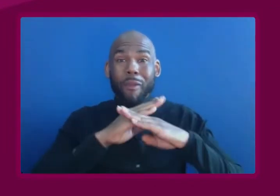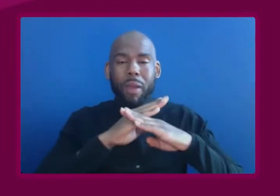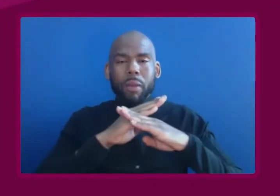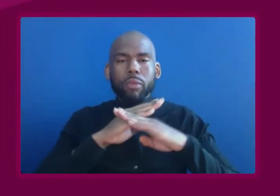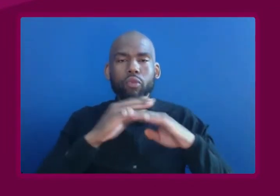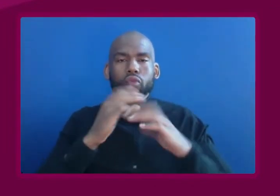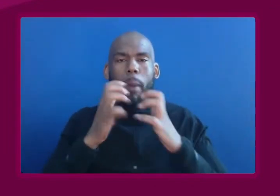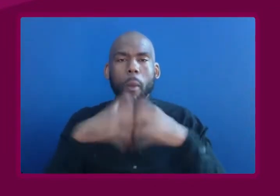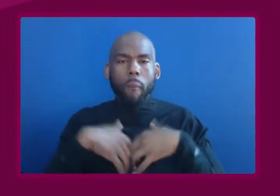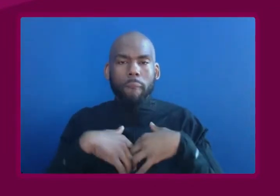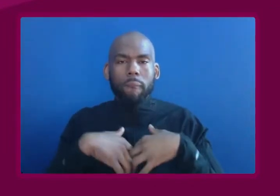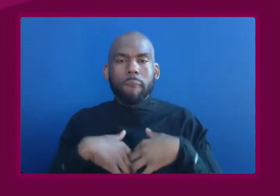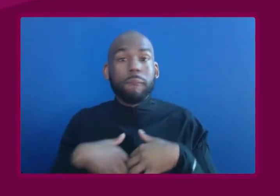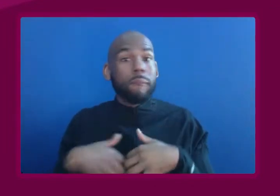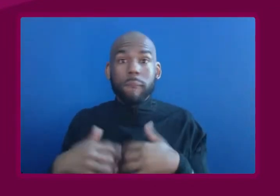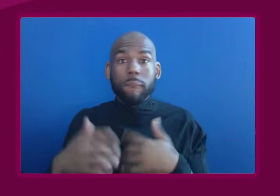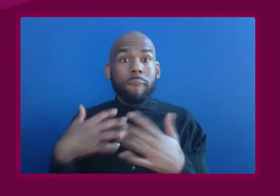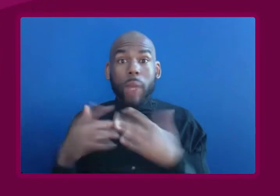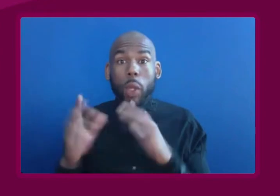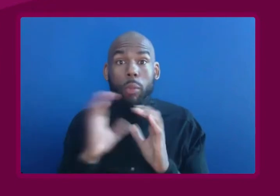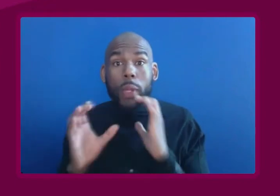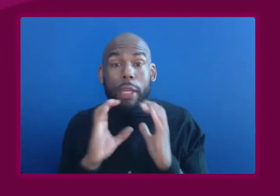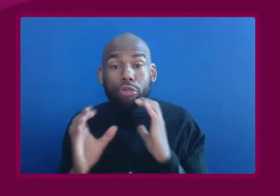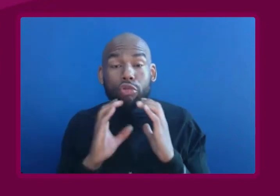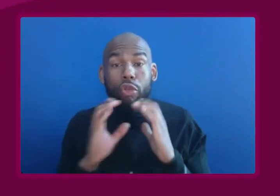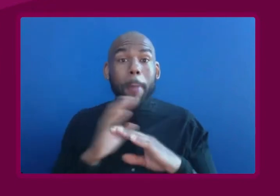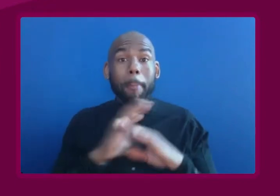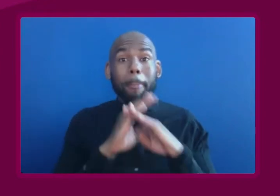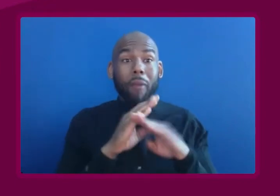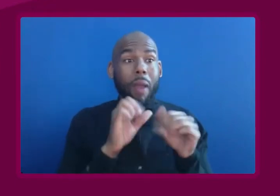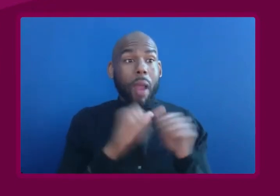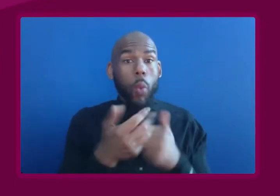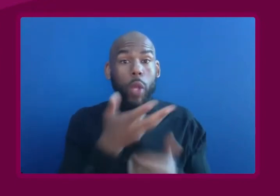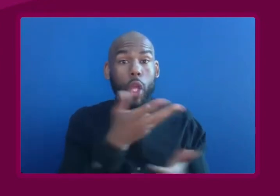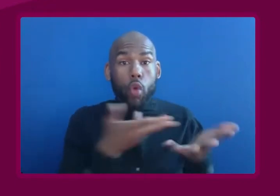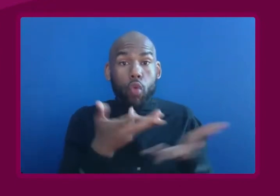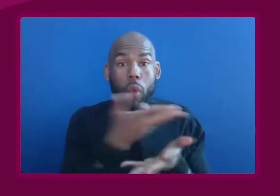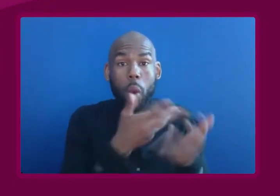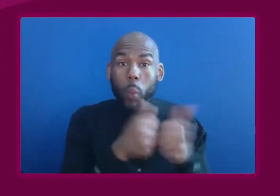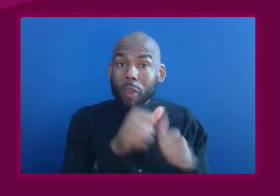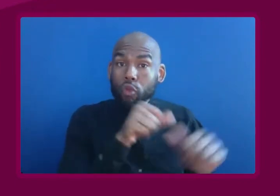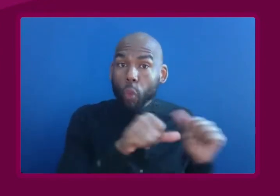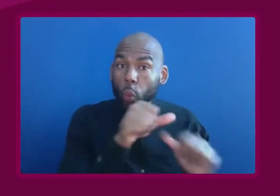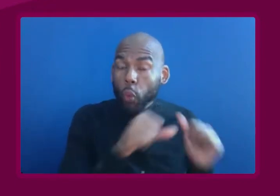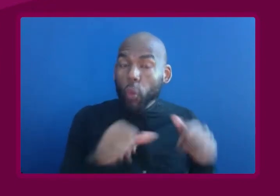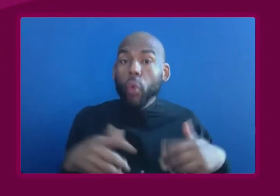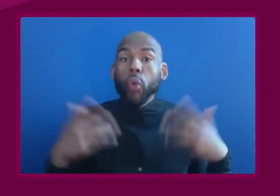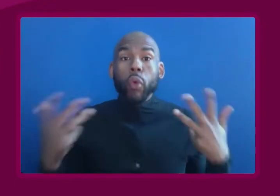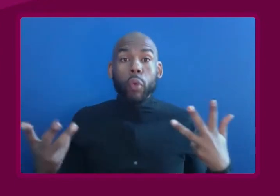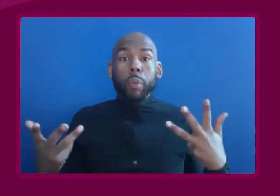And that's barriers with communication, barriers with how we interact with one another.